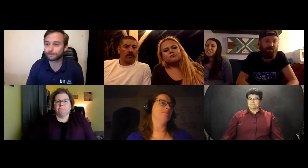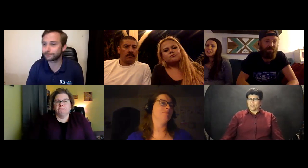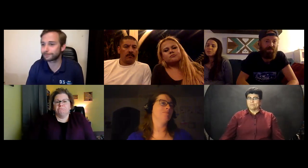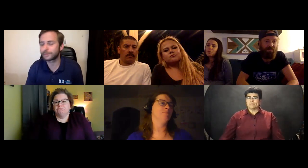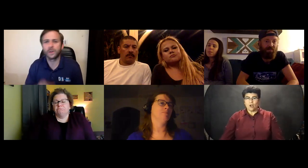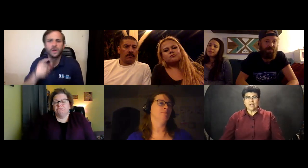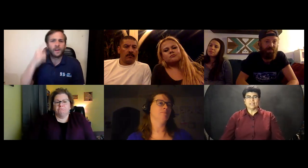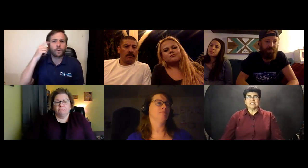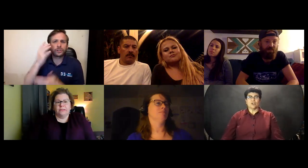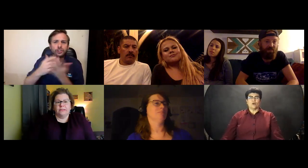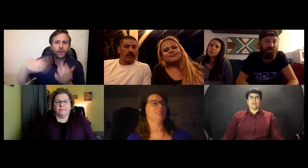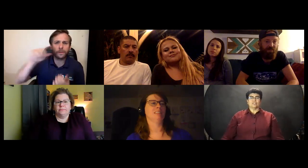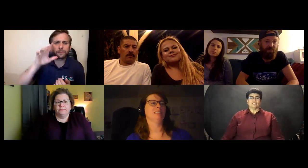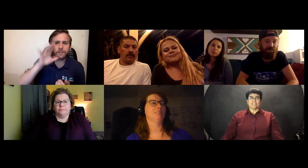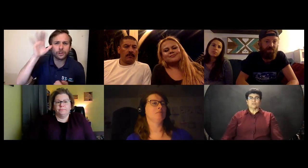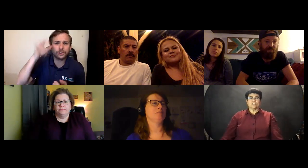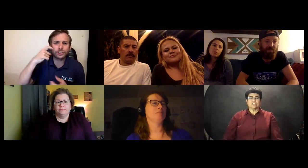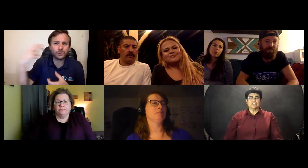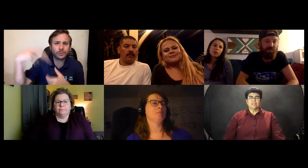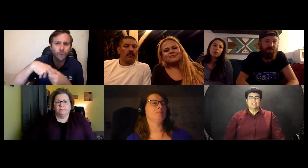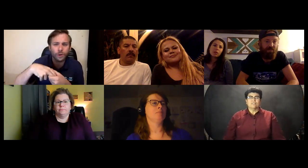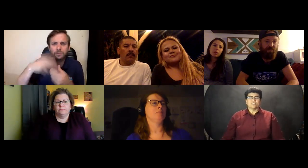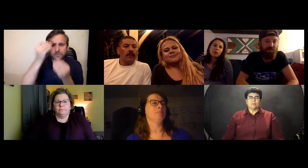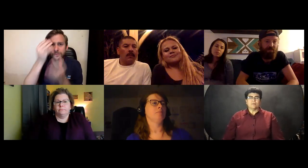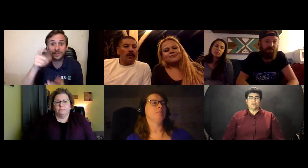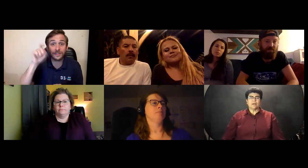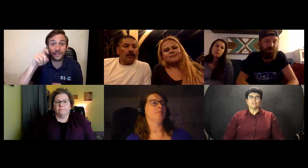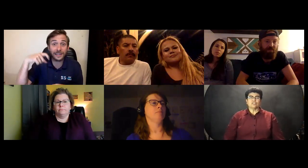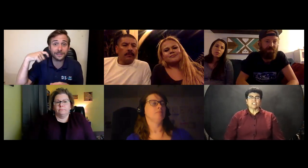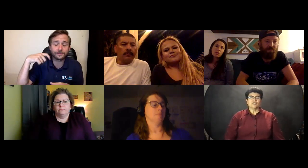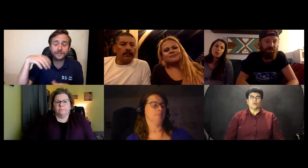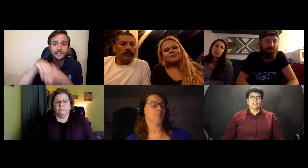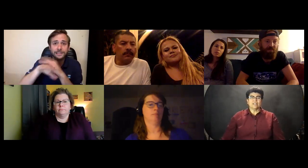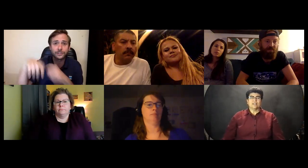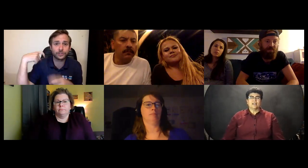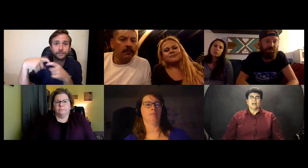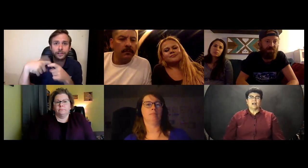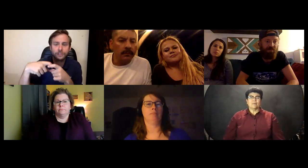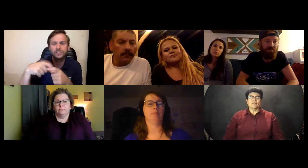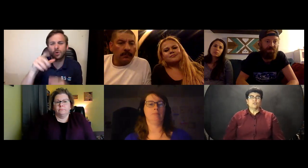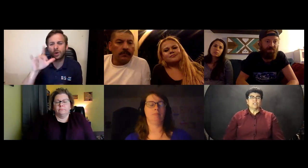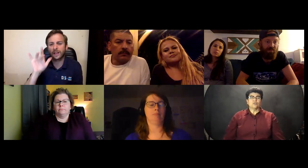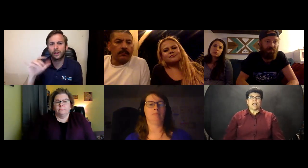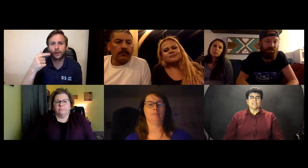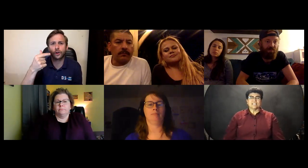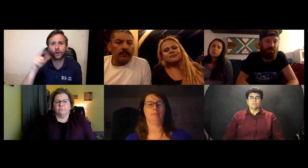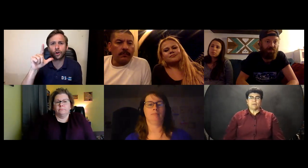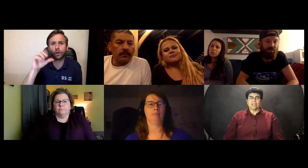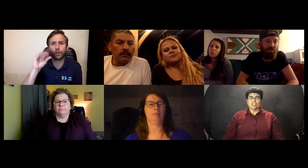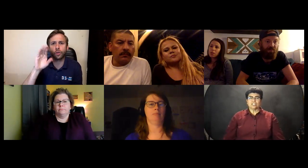nope all right let's go on to the next question for some of our parents who just joined